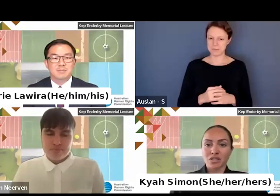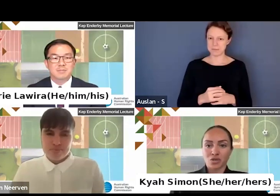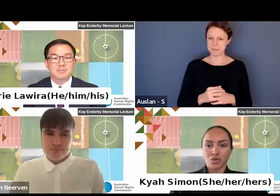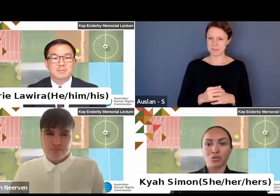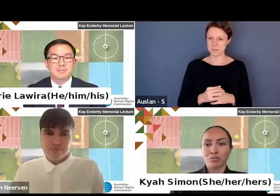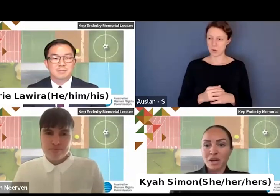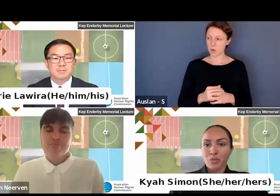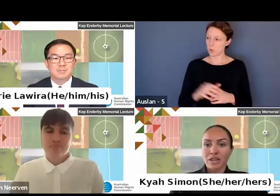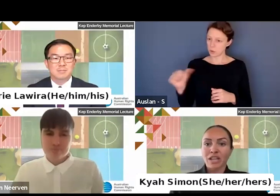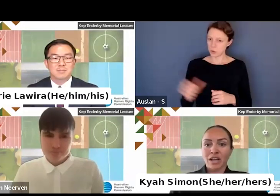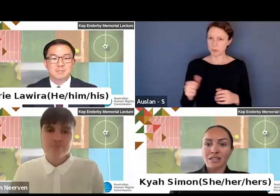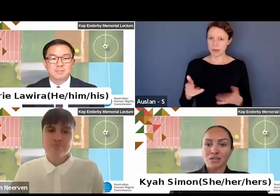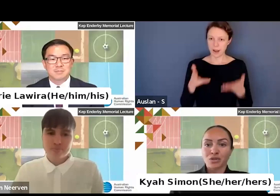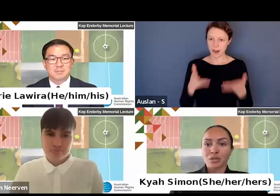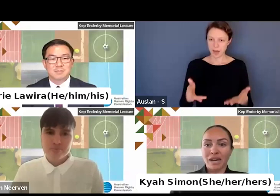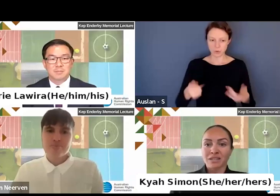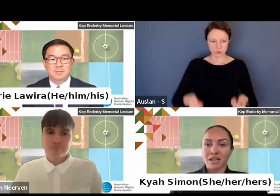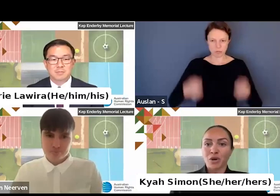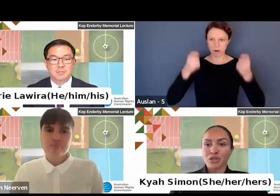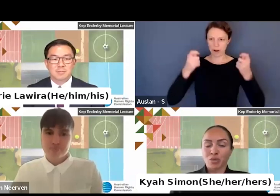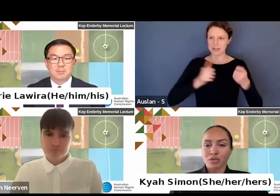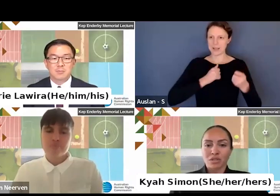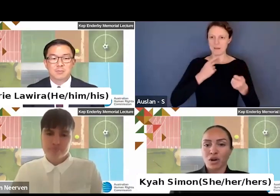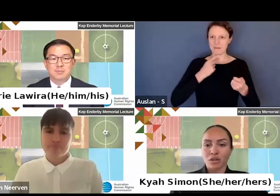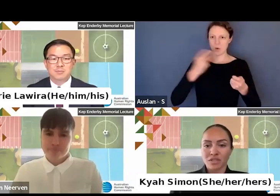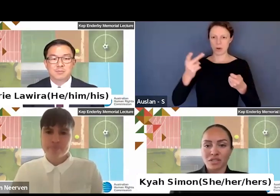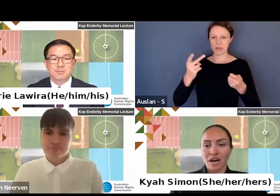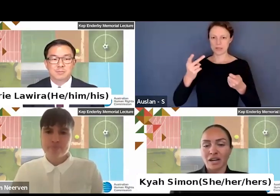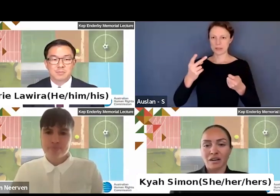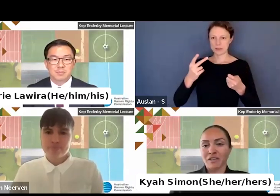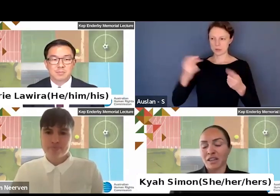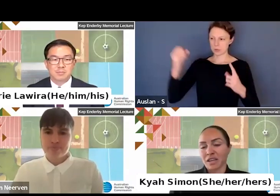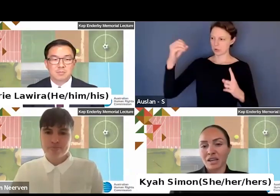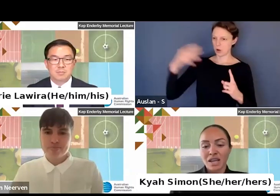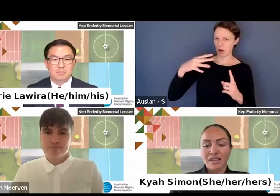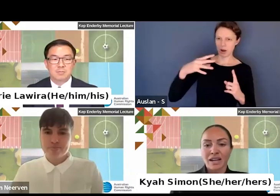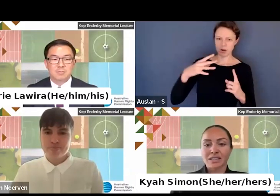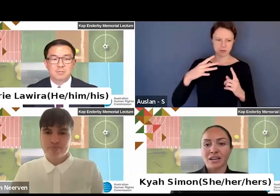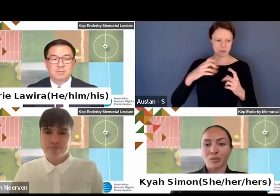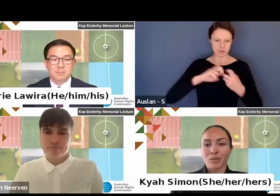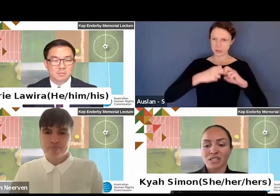to bring the light to matters that are most important to the whole of society, I really think that it's